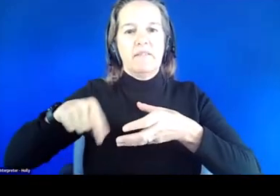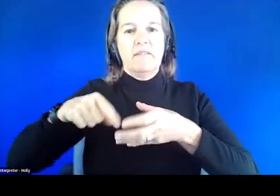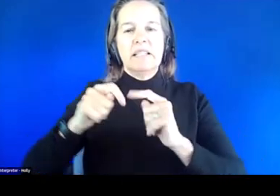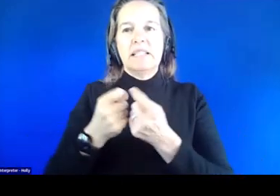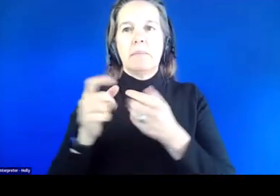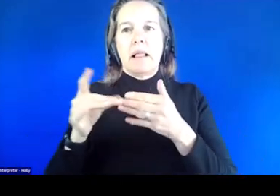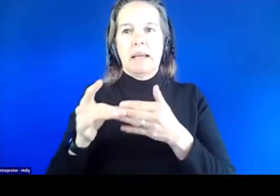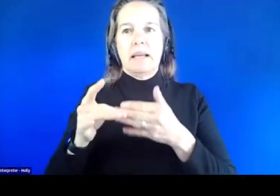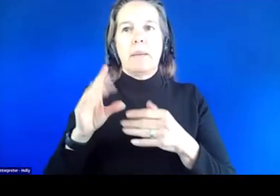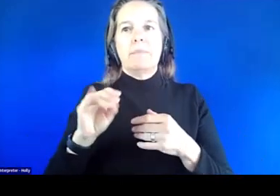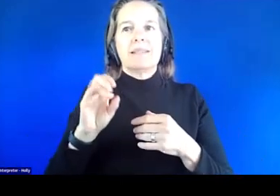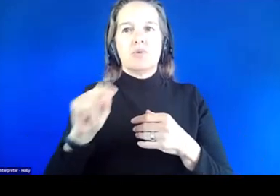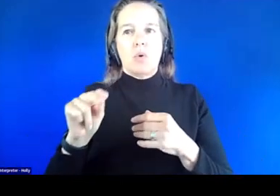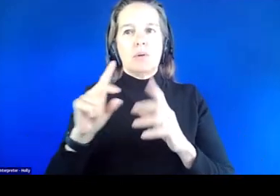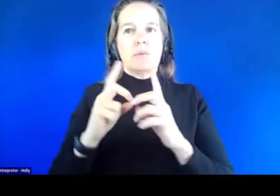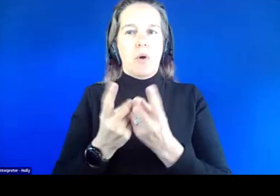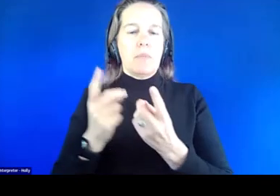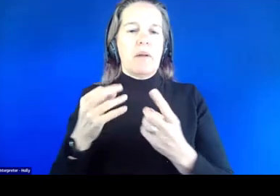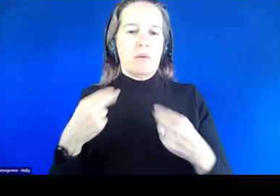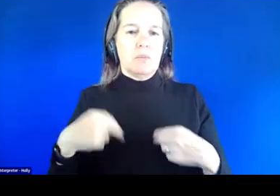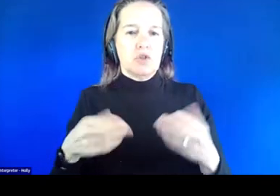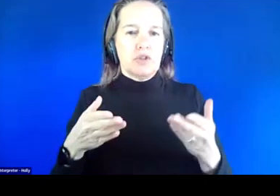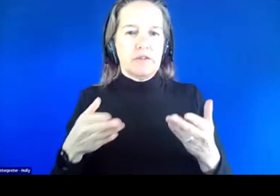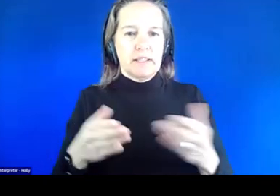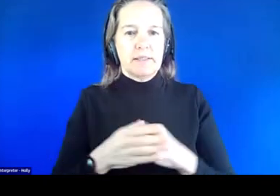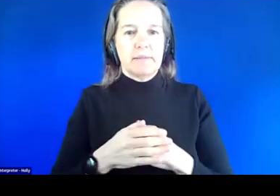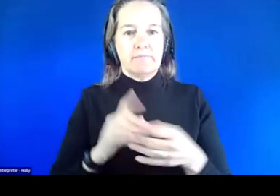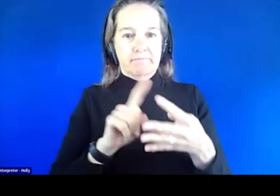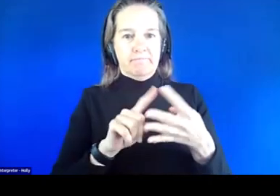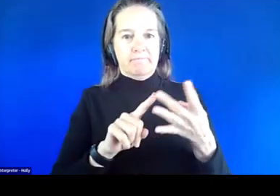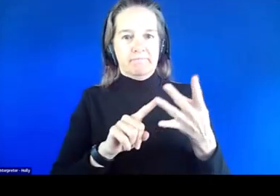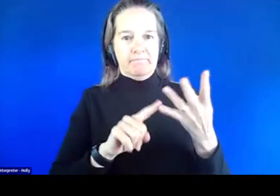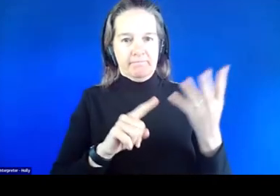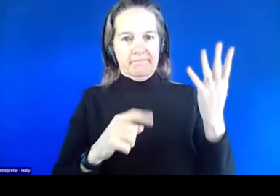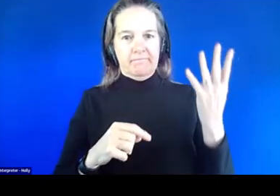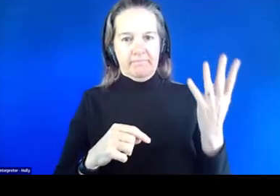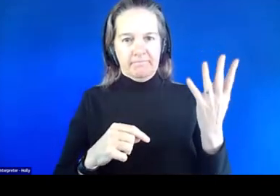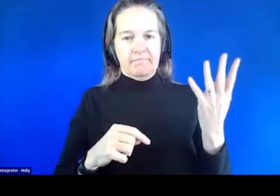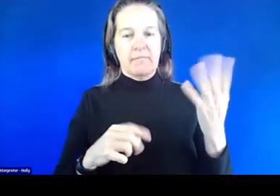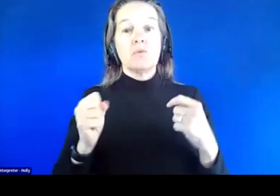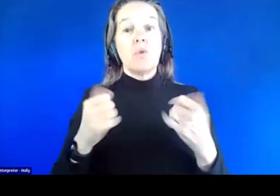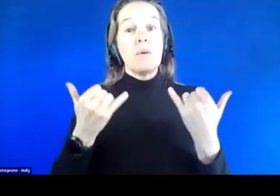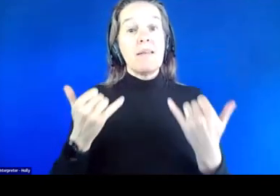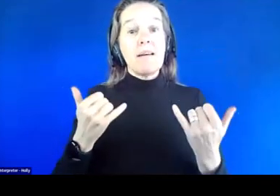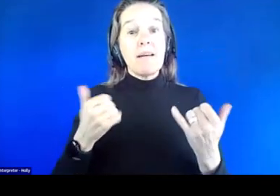And now I will hand it over to my colleague and historian,